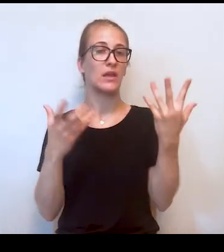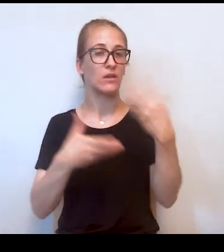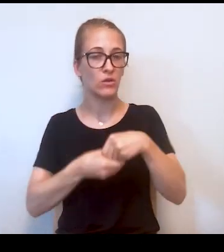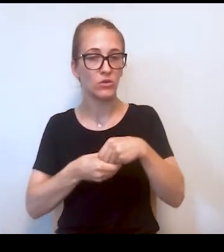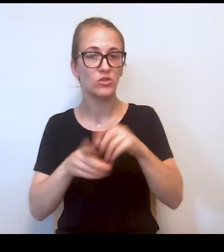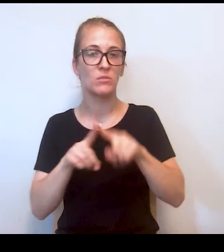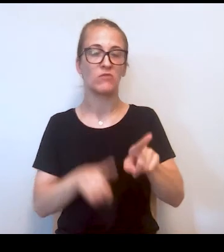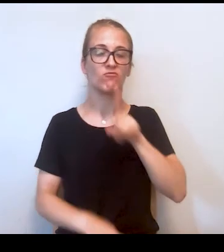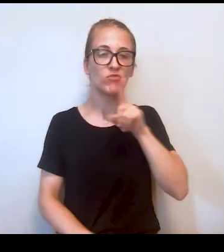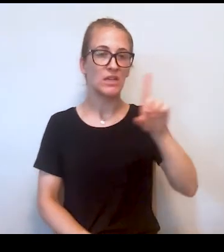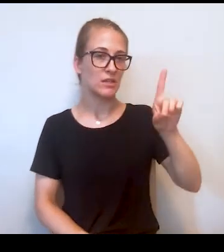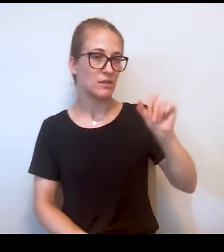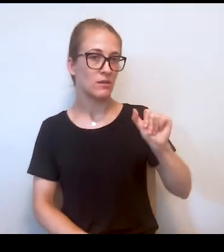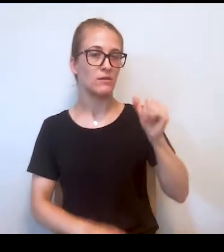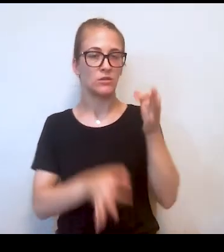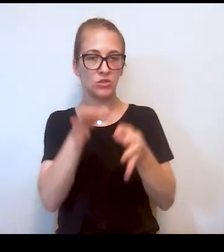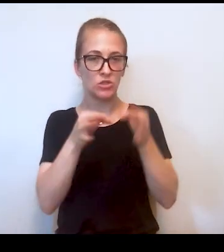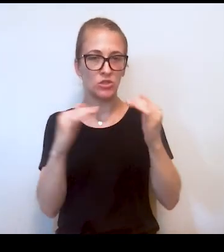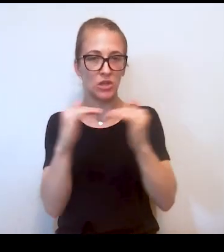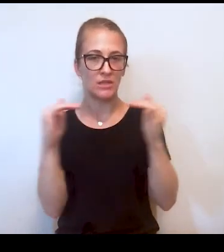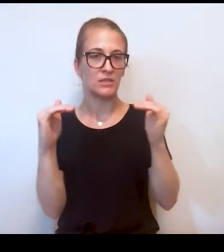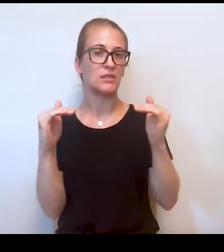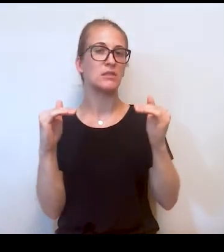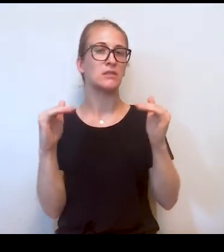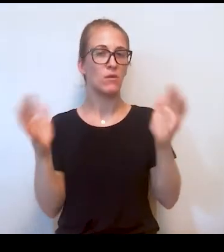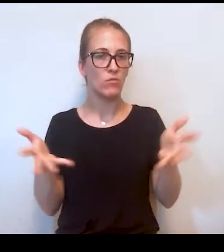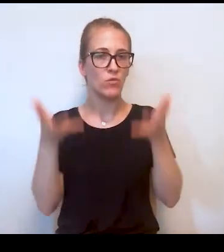Uh, go ahead.